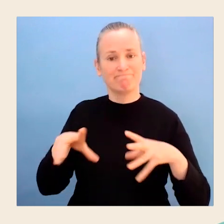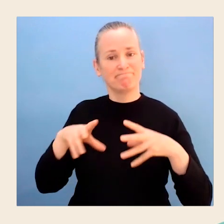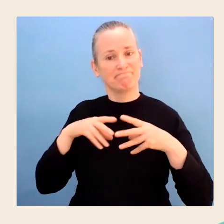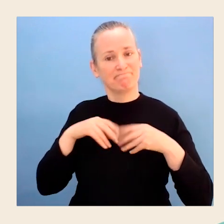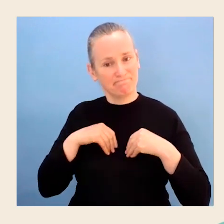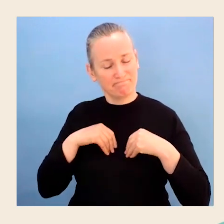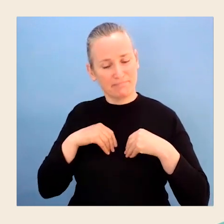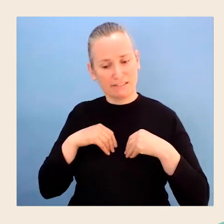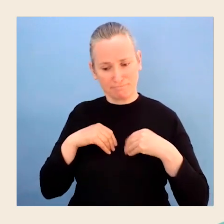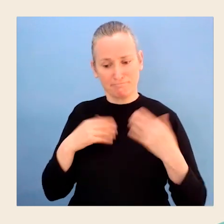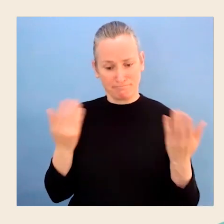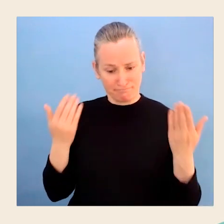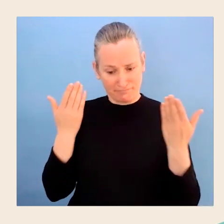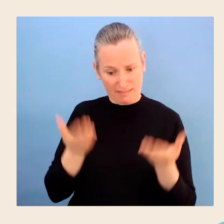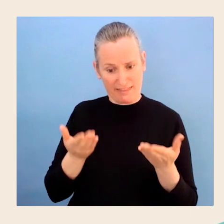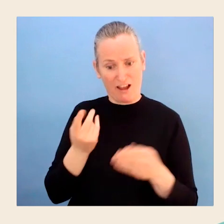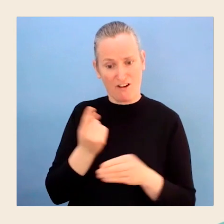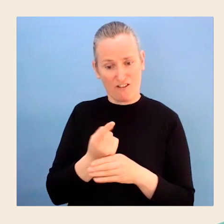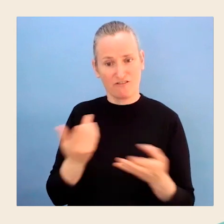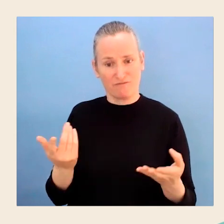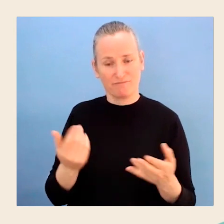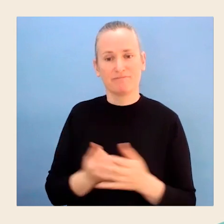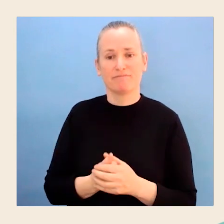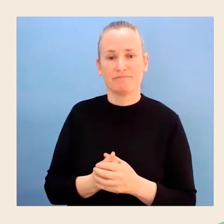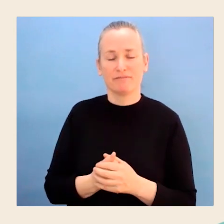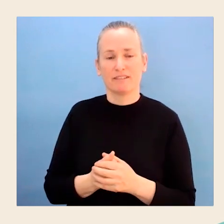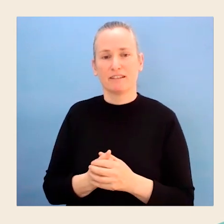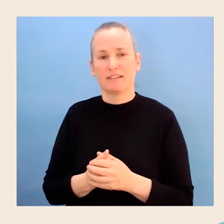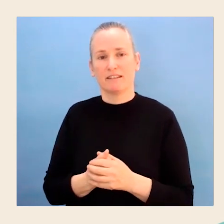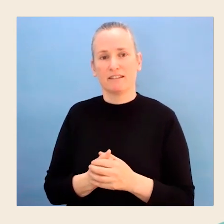I do think the reason why I was very intentional